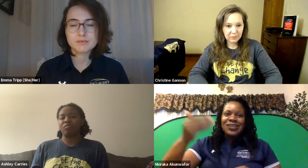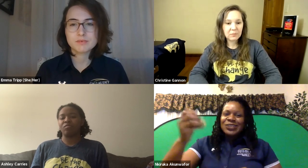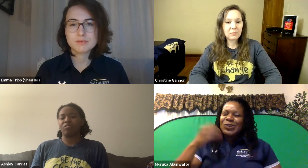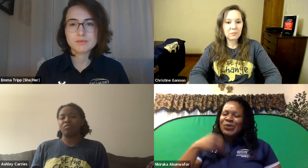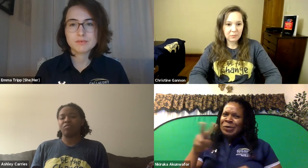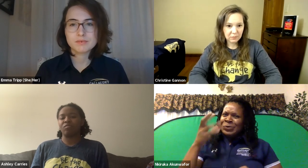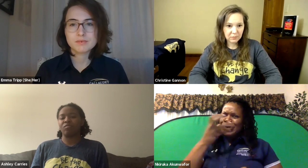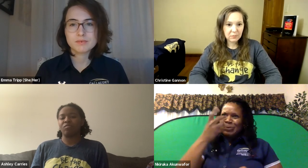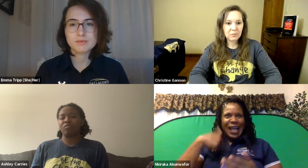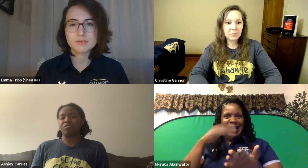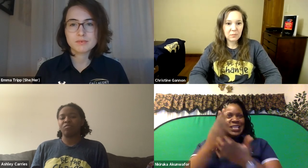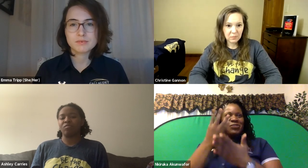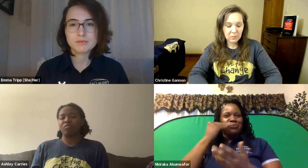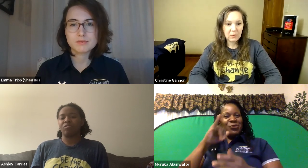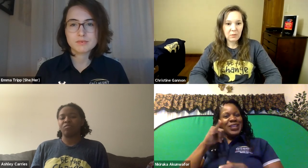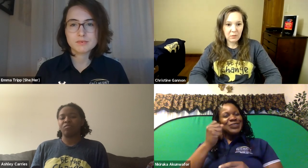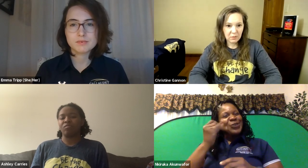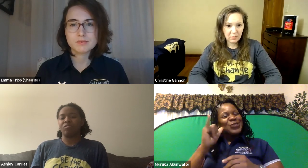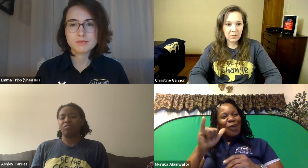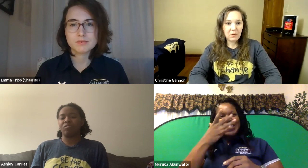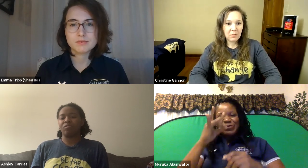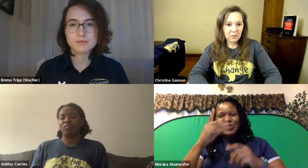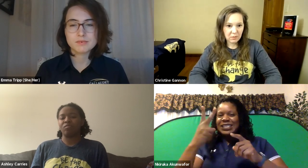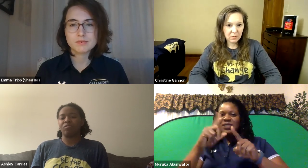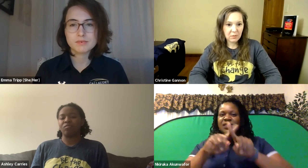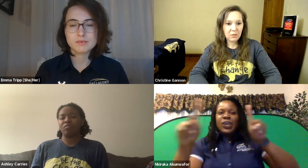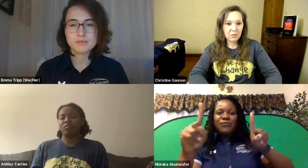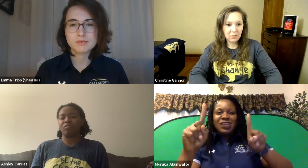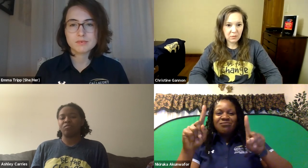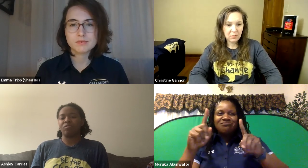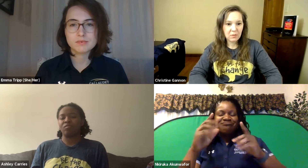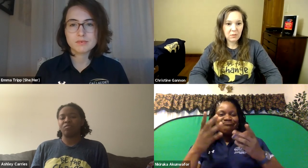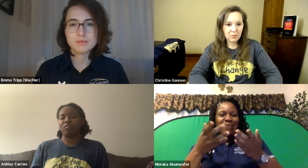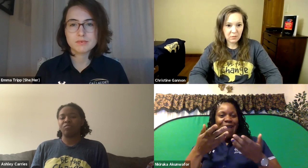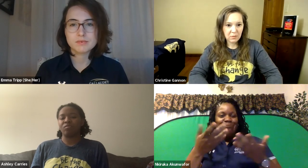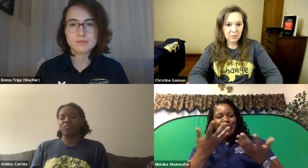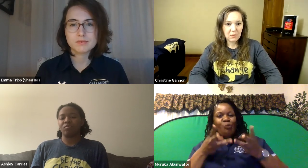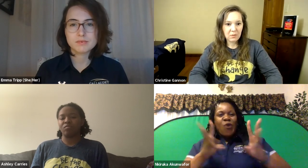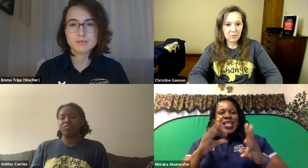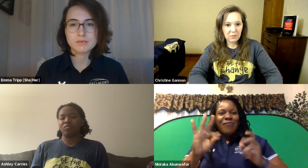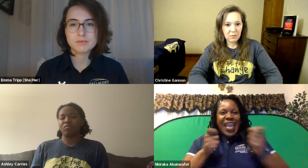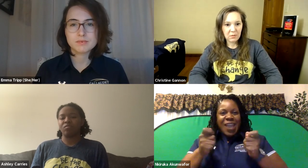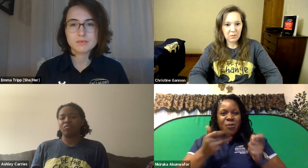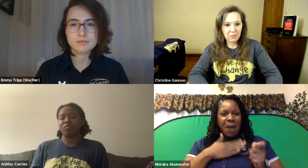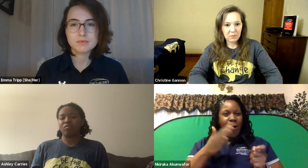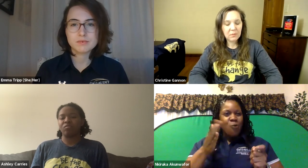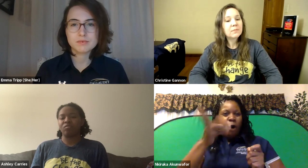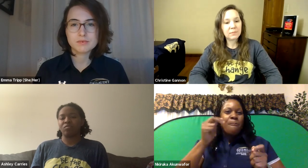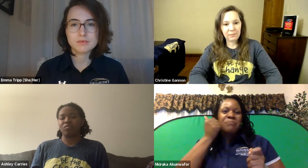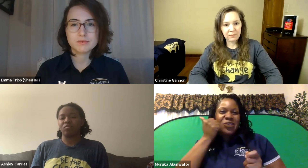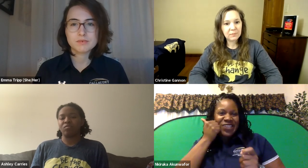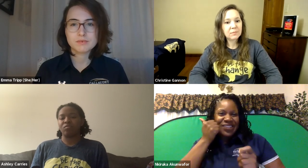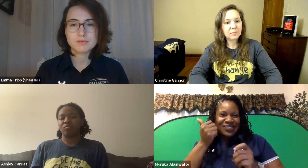I thought that was very interesting because I had never thought of that. I had a different way of managing my period.